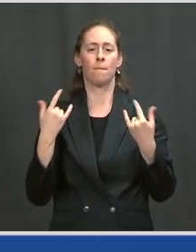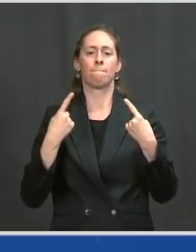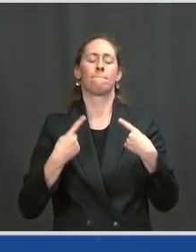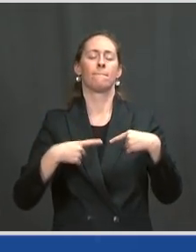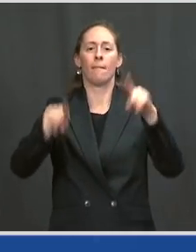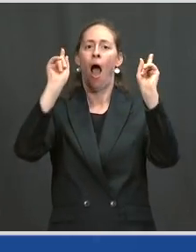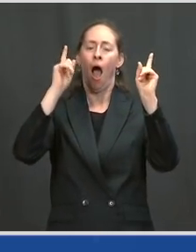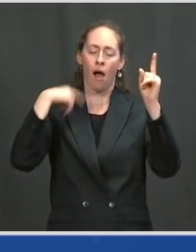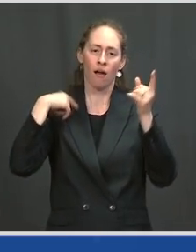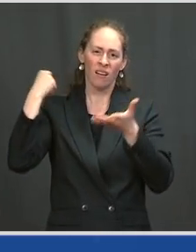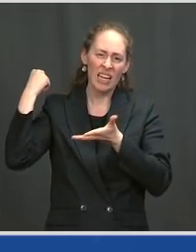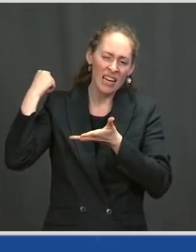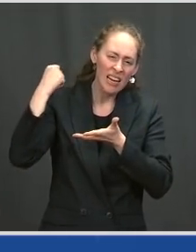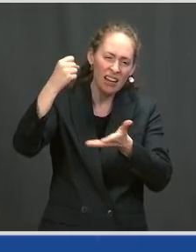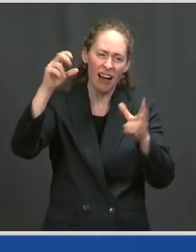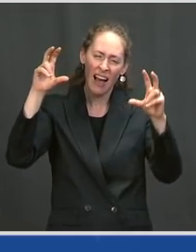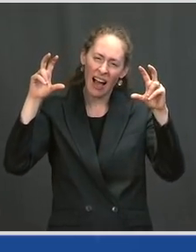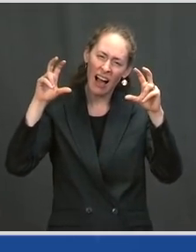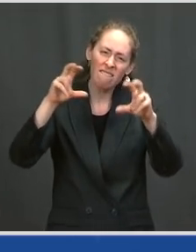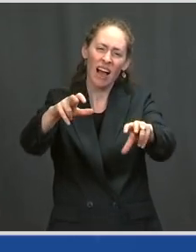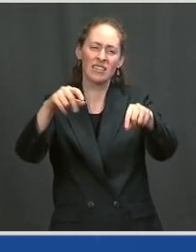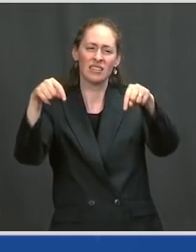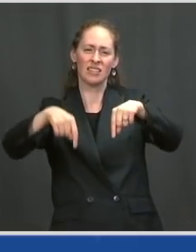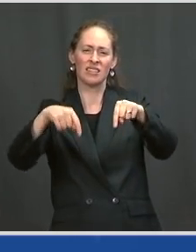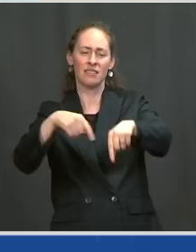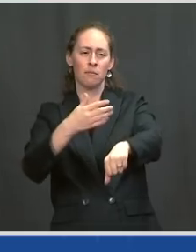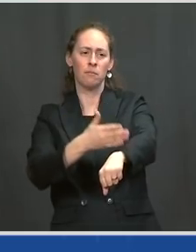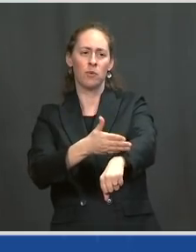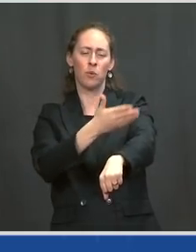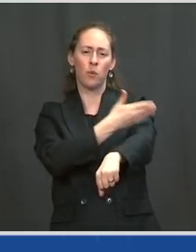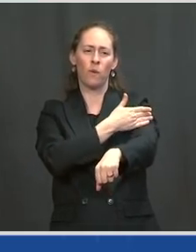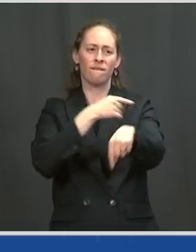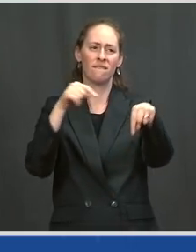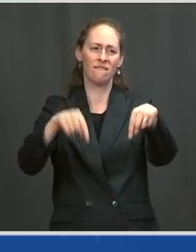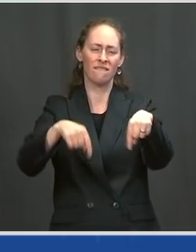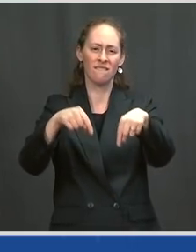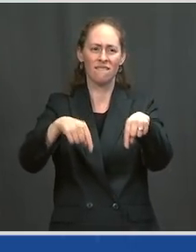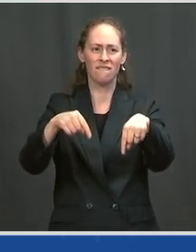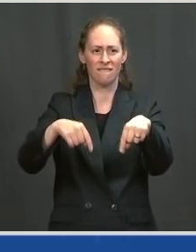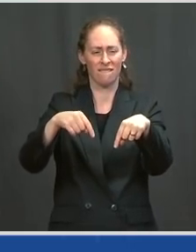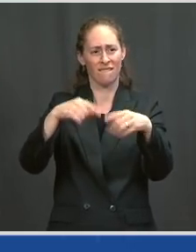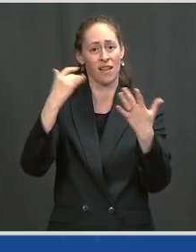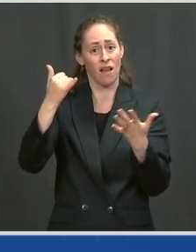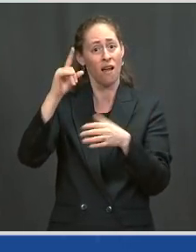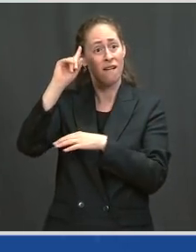as quickly as possible to allow dramatic expansion and availability of childcare in this country.